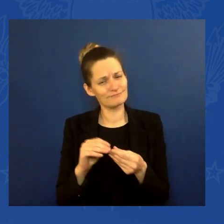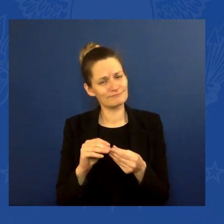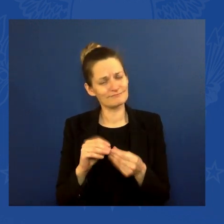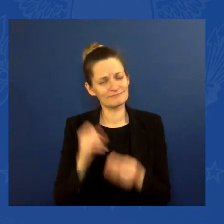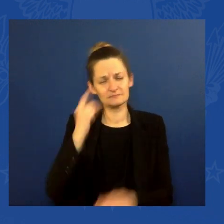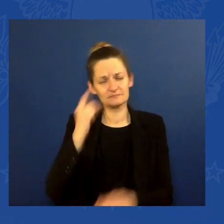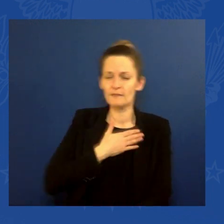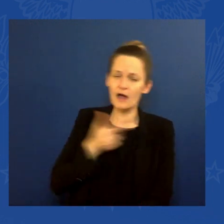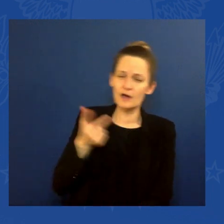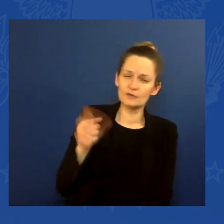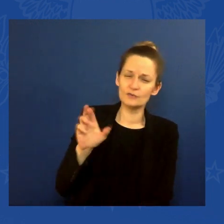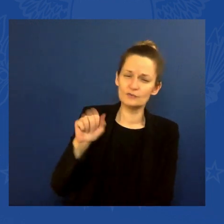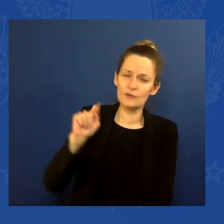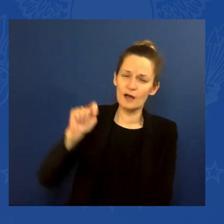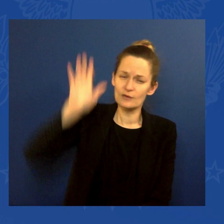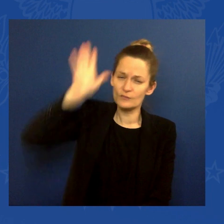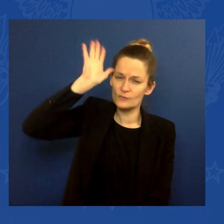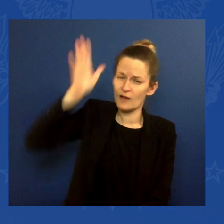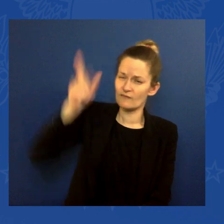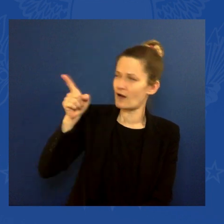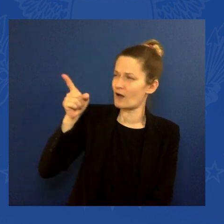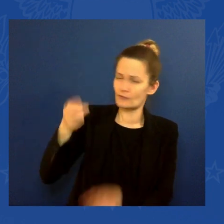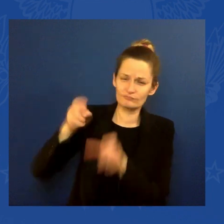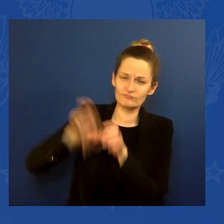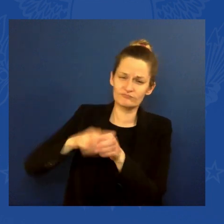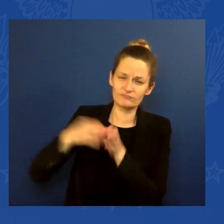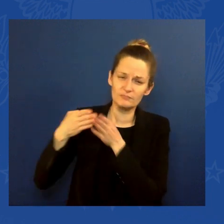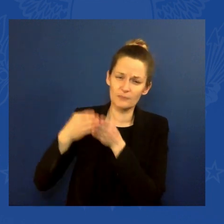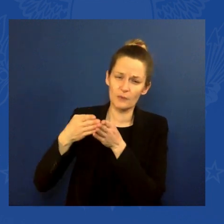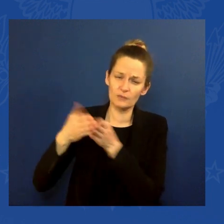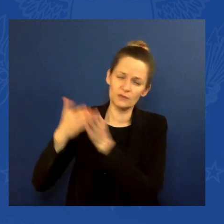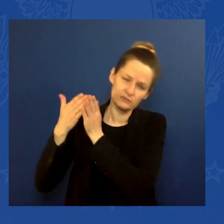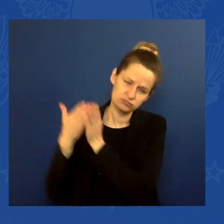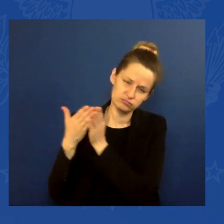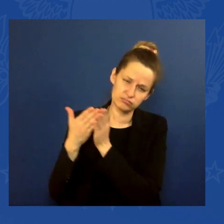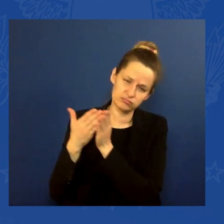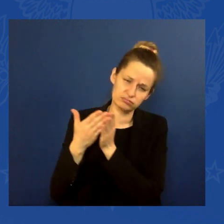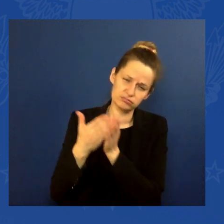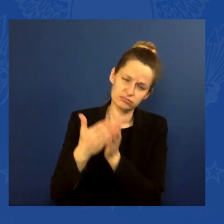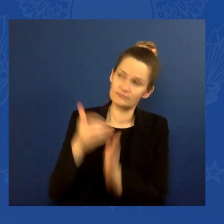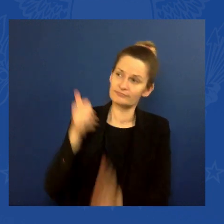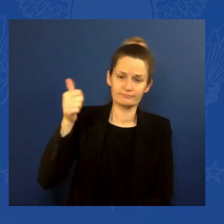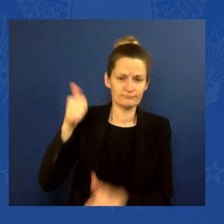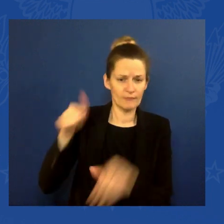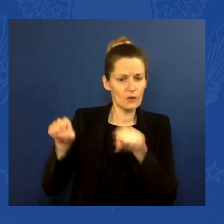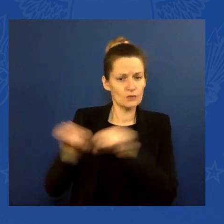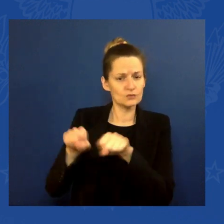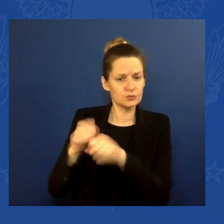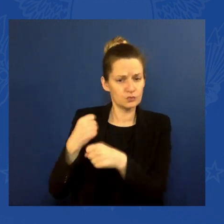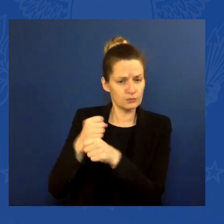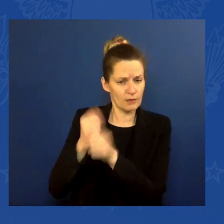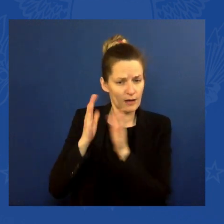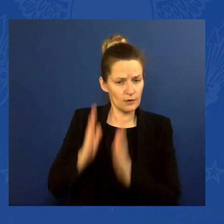another shoemaker named Joseph Kearny from Moneygo- -- excuse me -- from Moneygall -- ship --